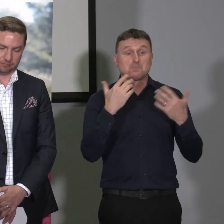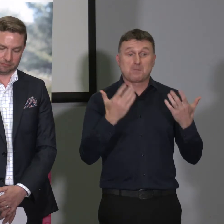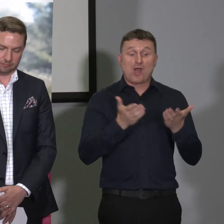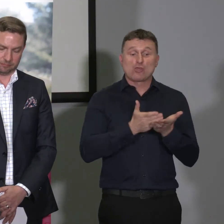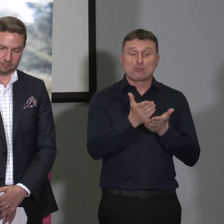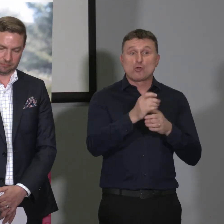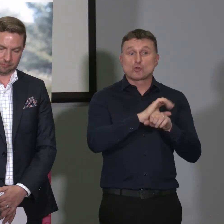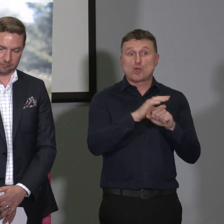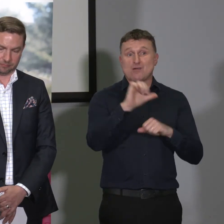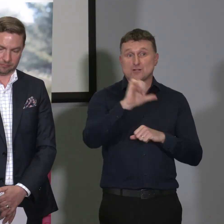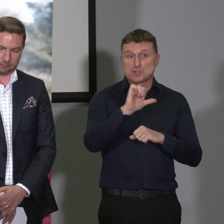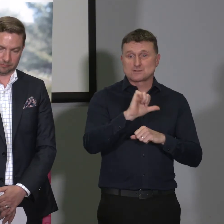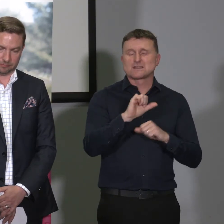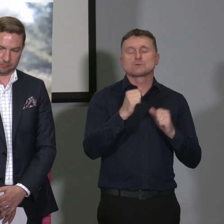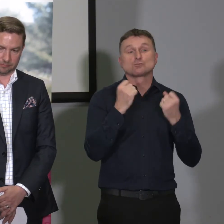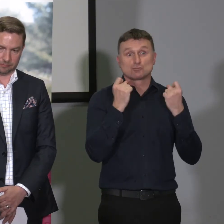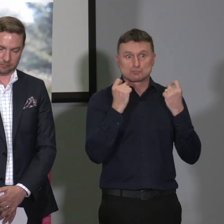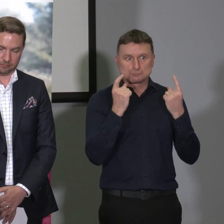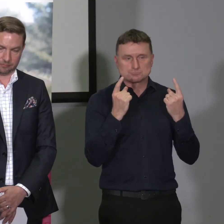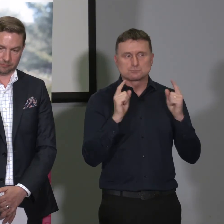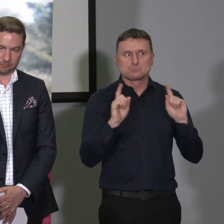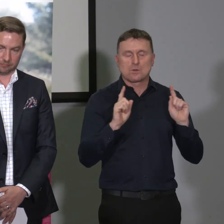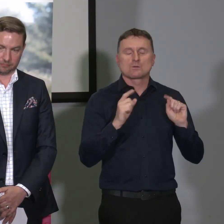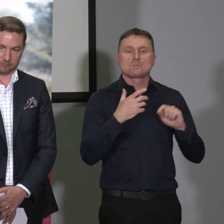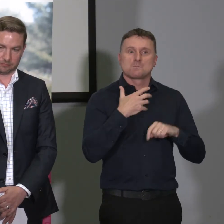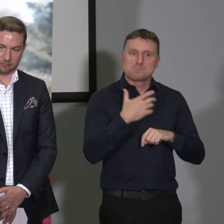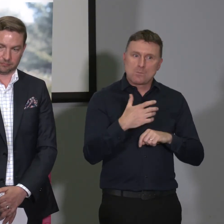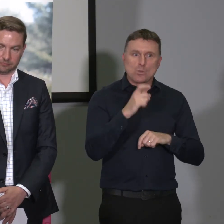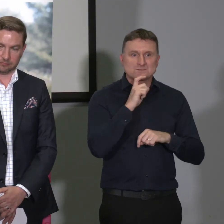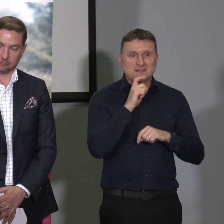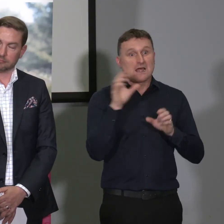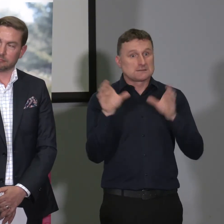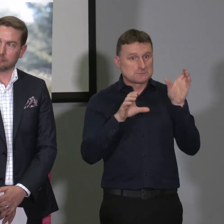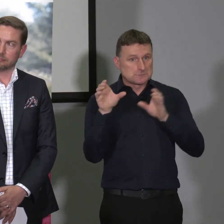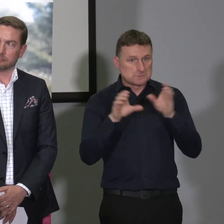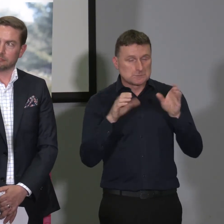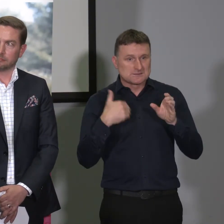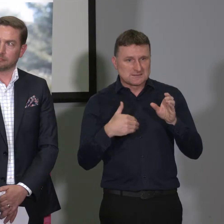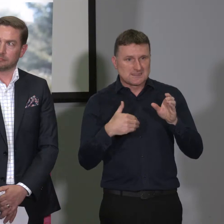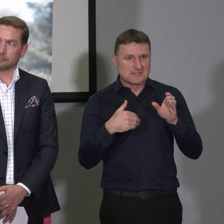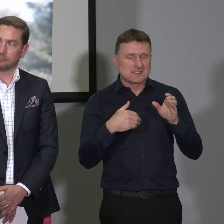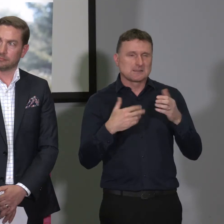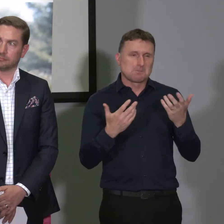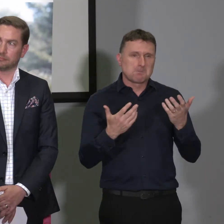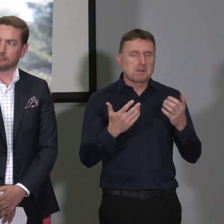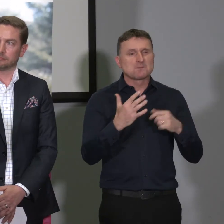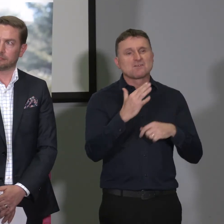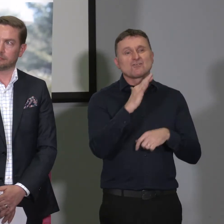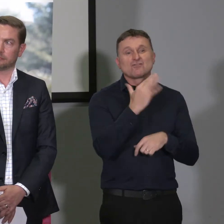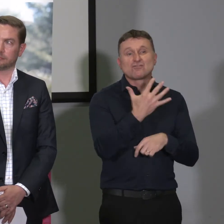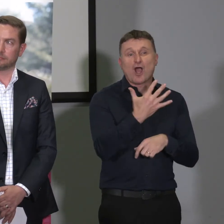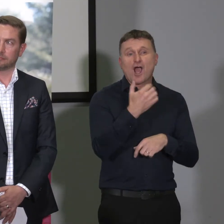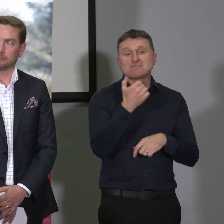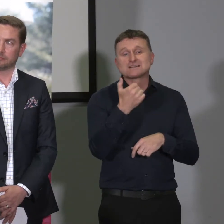been really exacerbated by the pandemic. We do know that we not only have those shortages